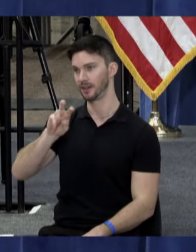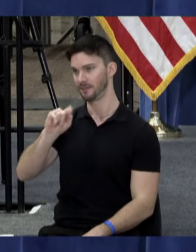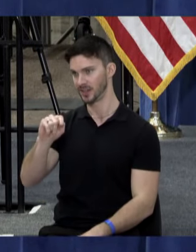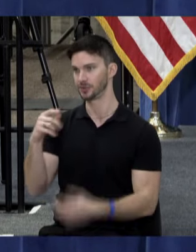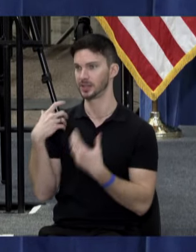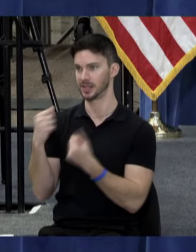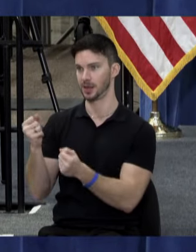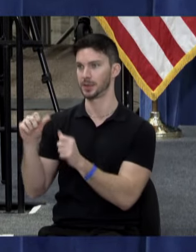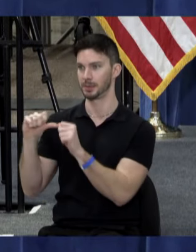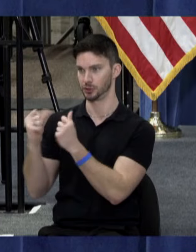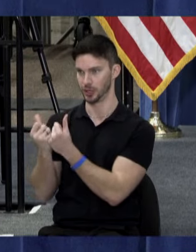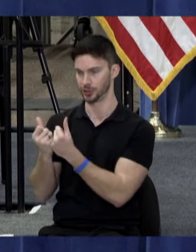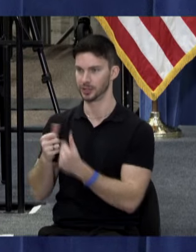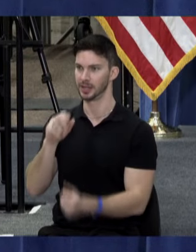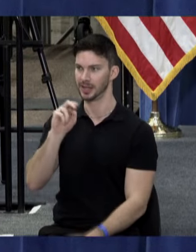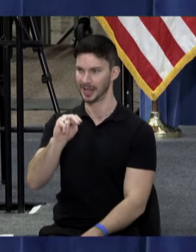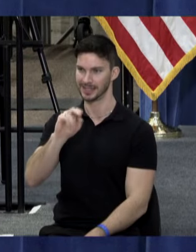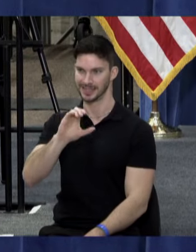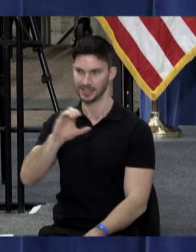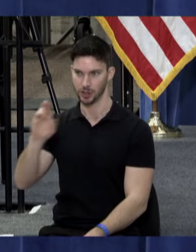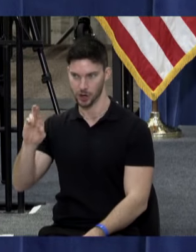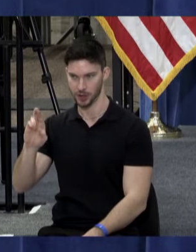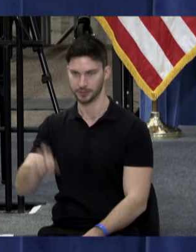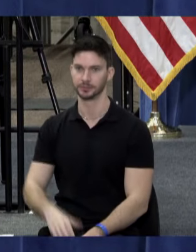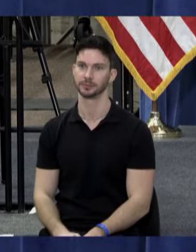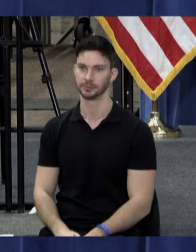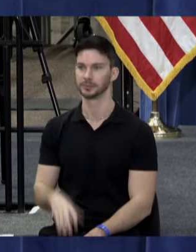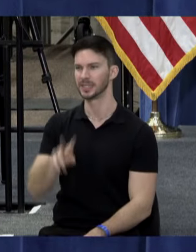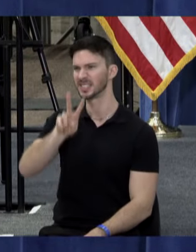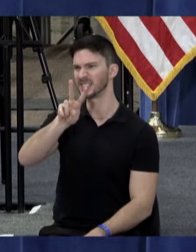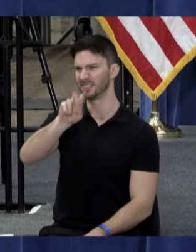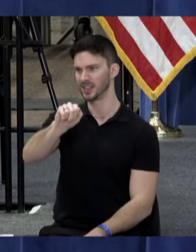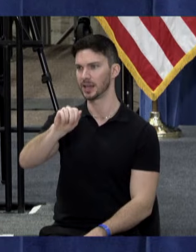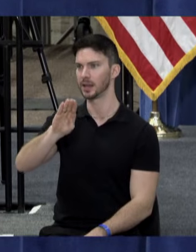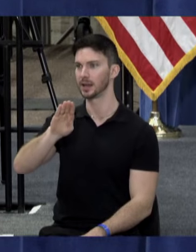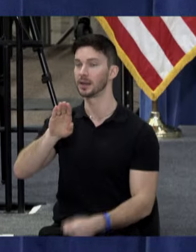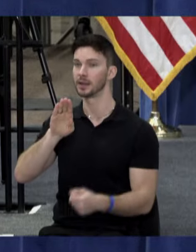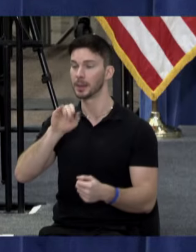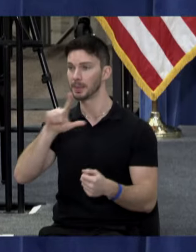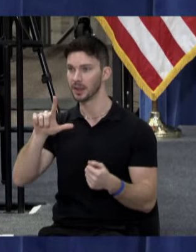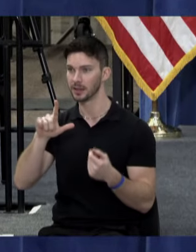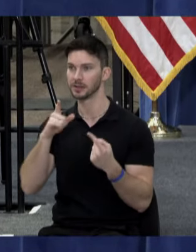MCCR. It's basically billing. The VA bills patients to use the VA services,